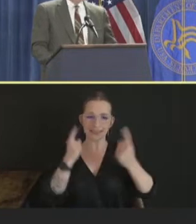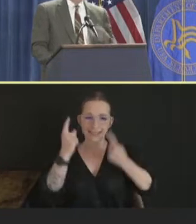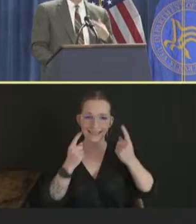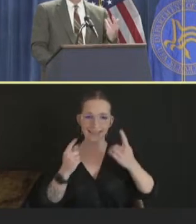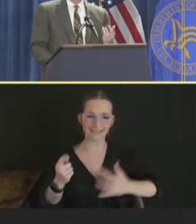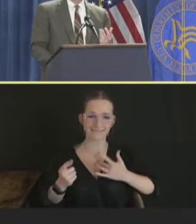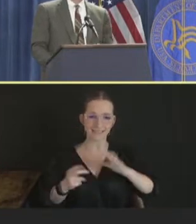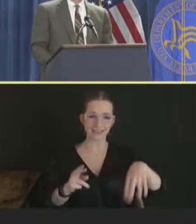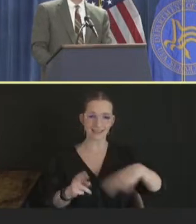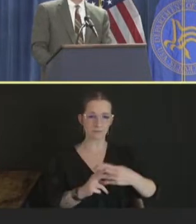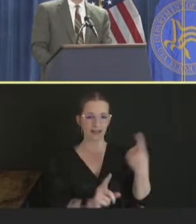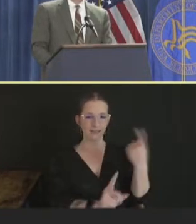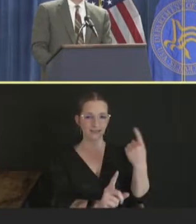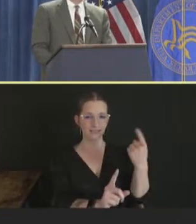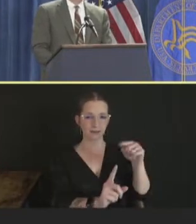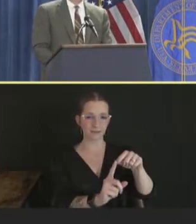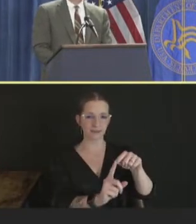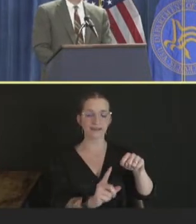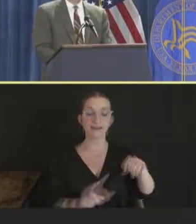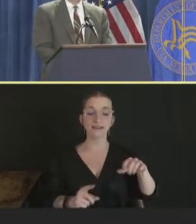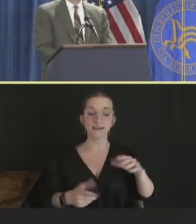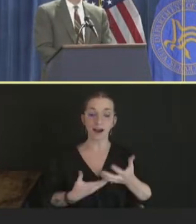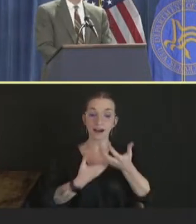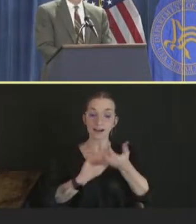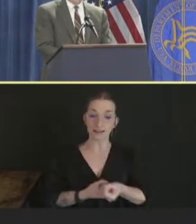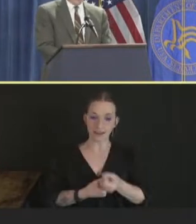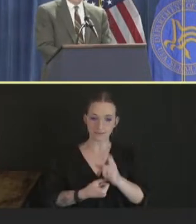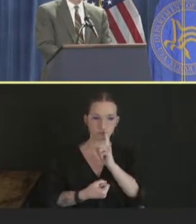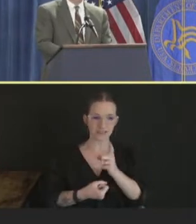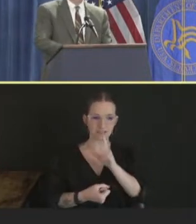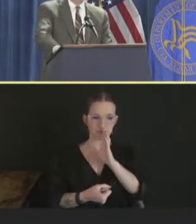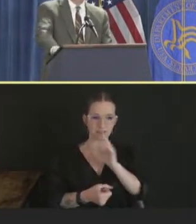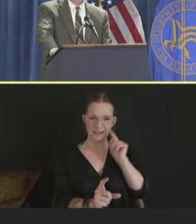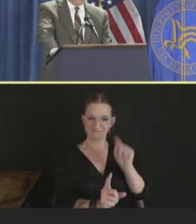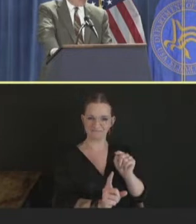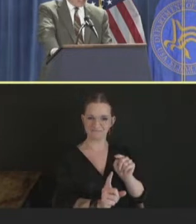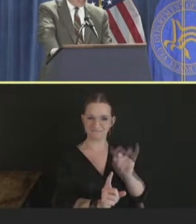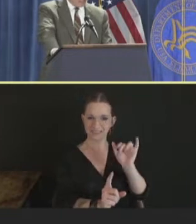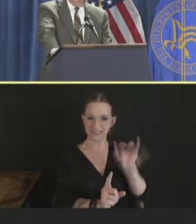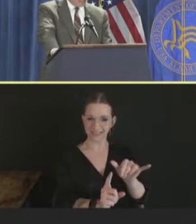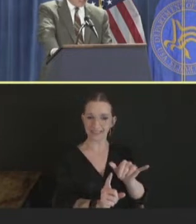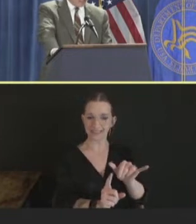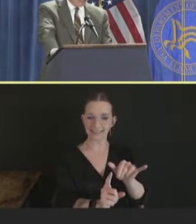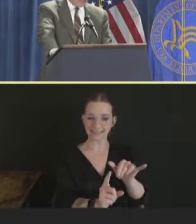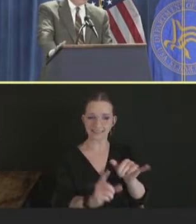And confidence is really referring to that, where vaccination is concerned.